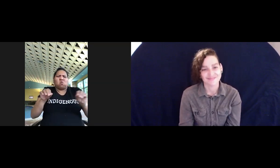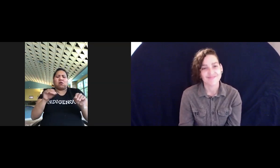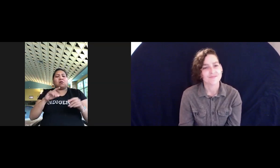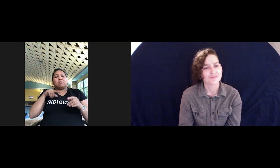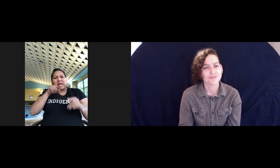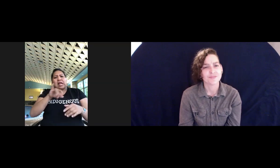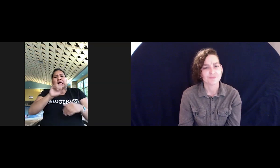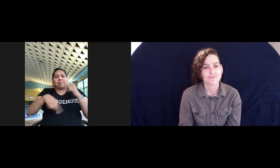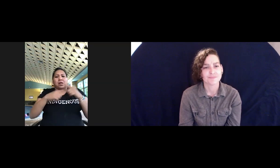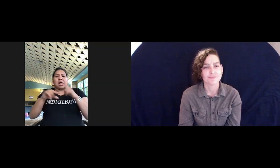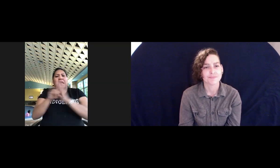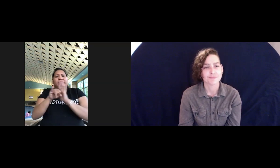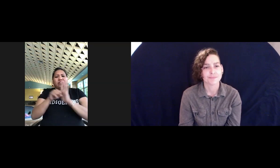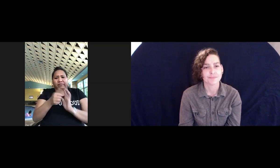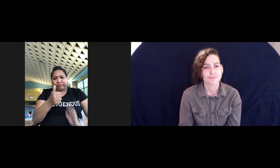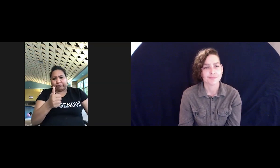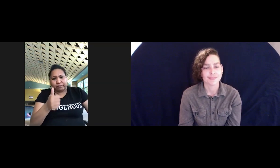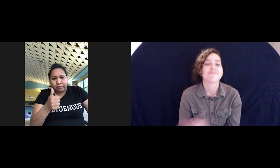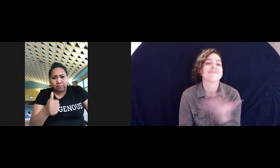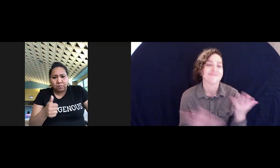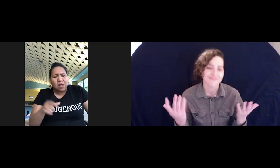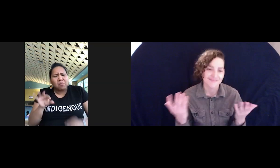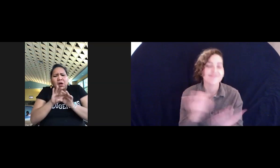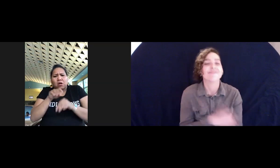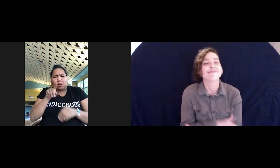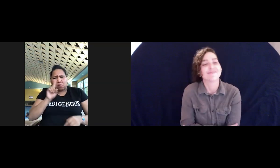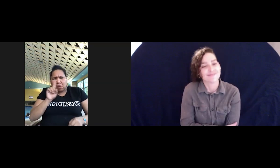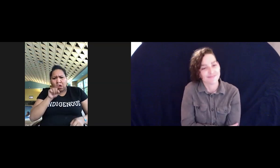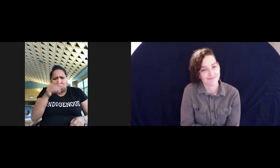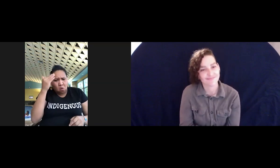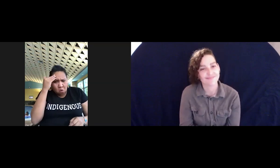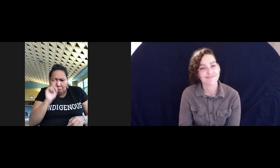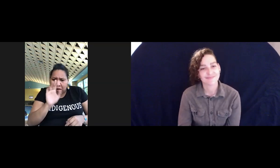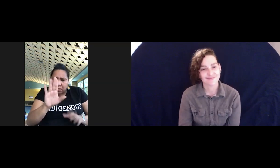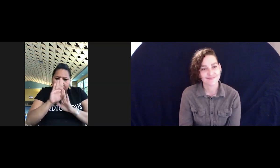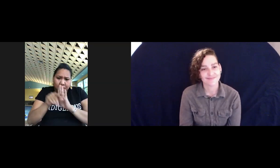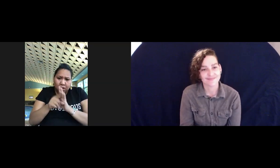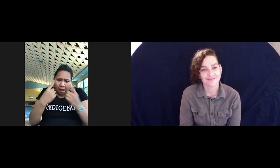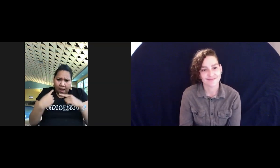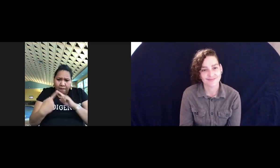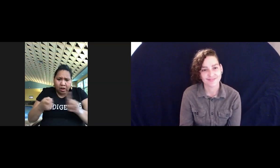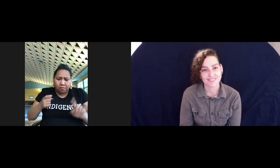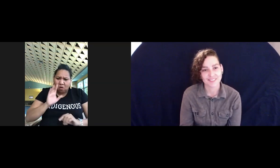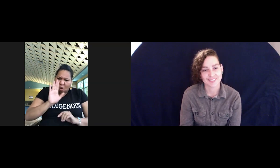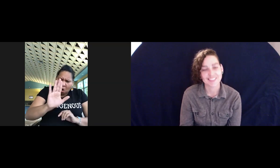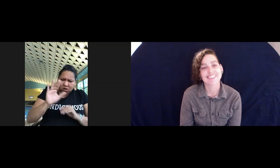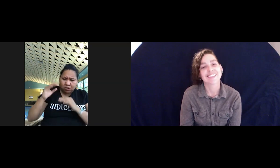It's all about how you identify yourself, knowing your background, where you come from,